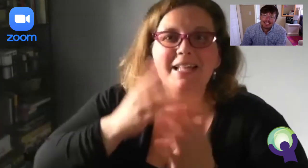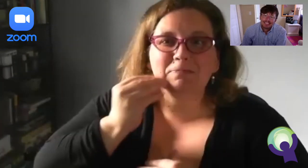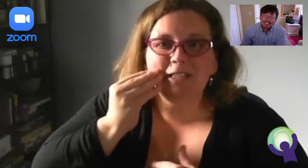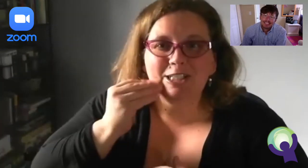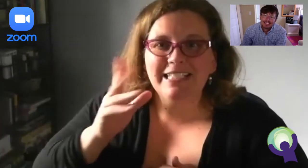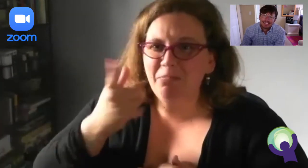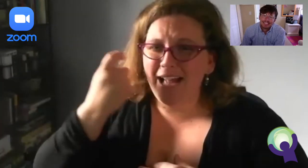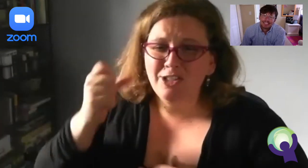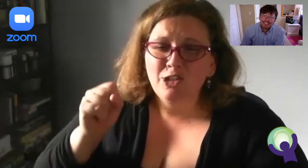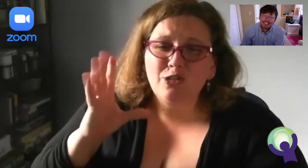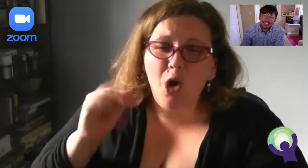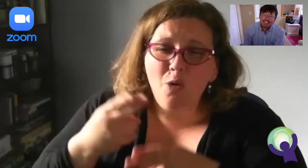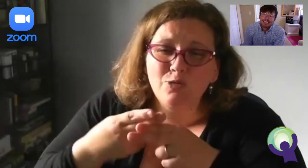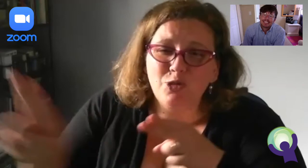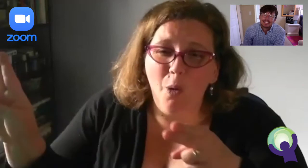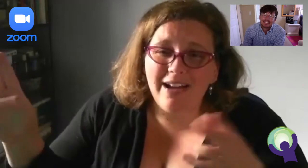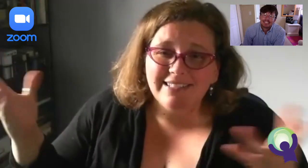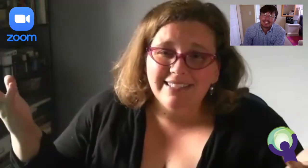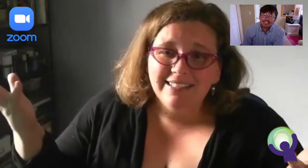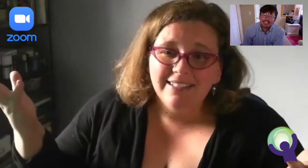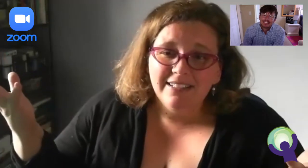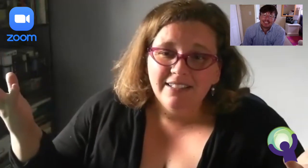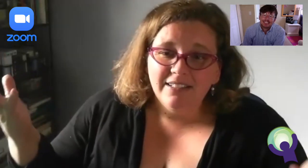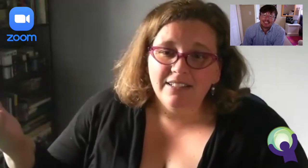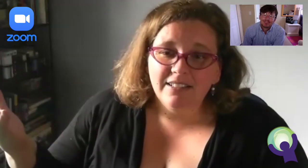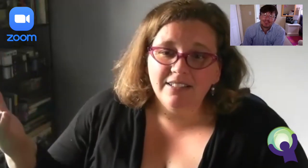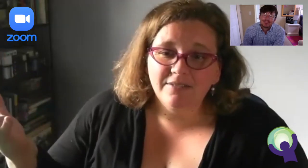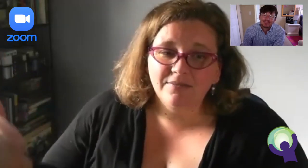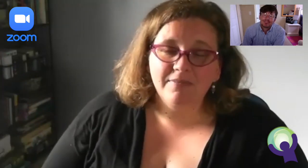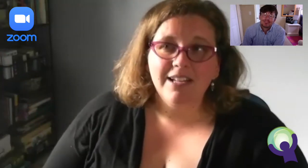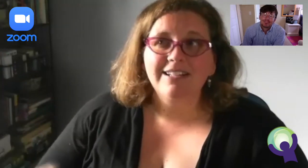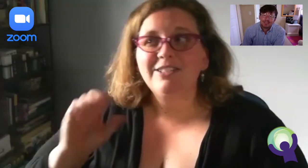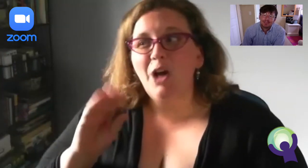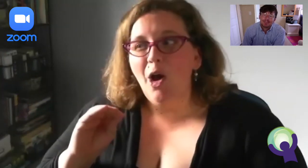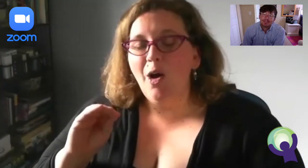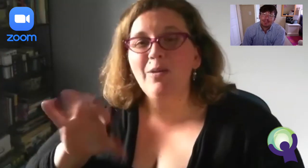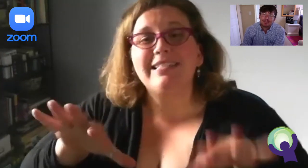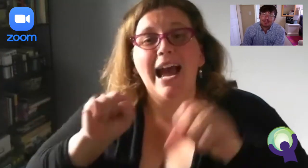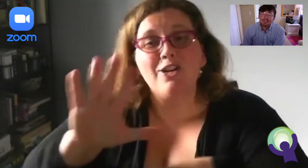wish I could go back and experience that again because it seems like that time was so short.